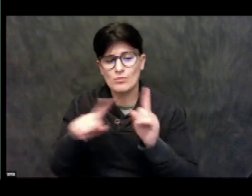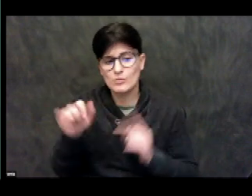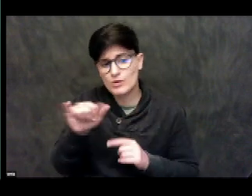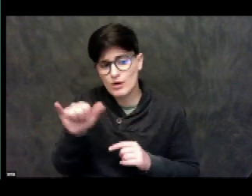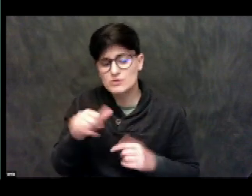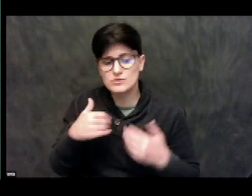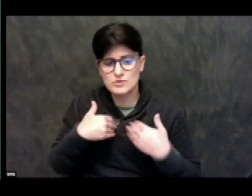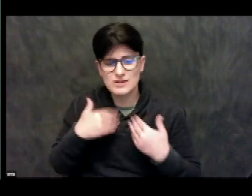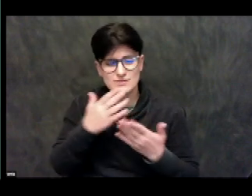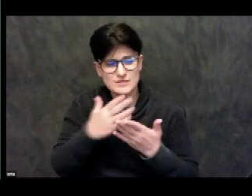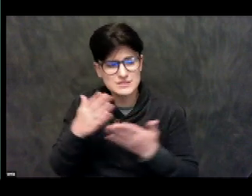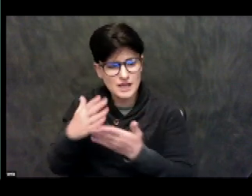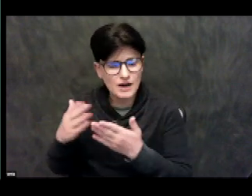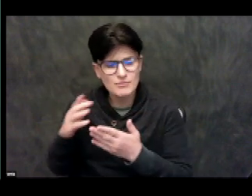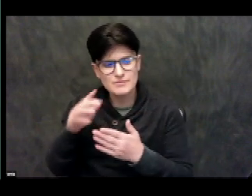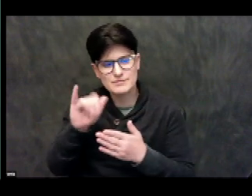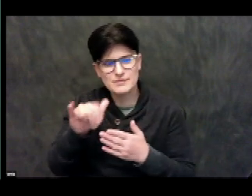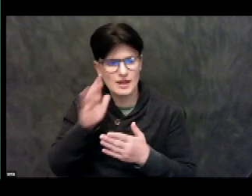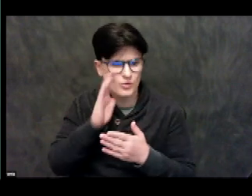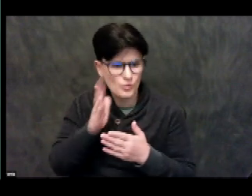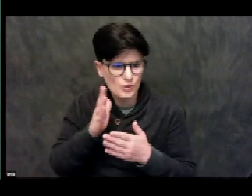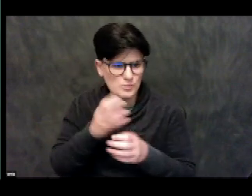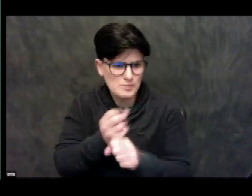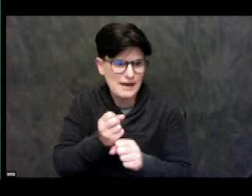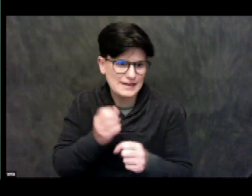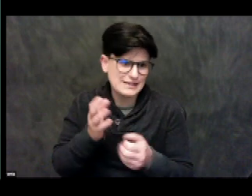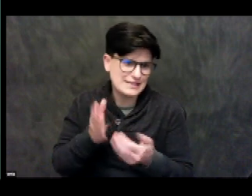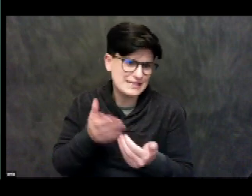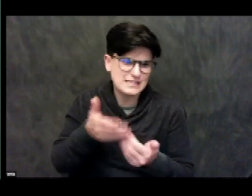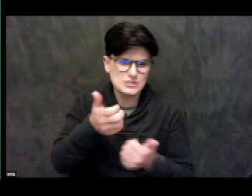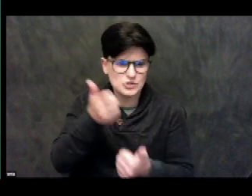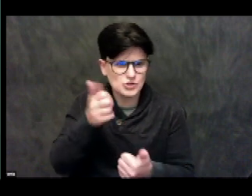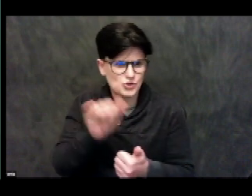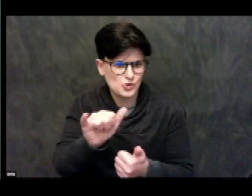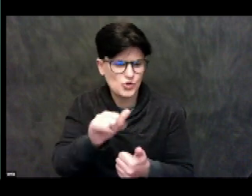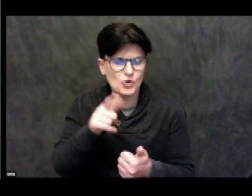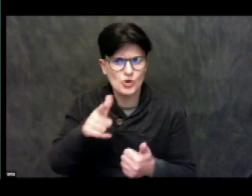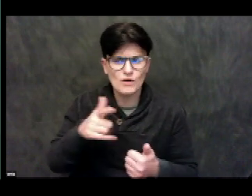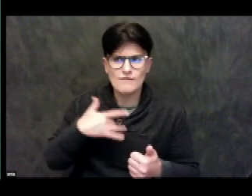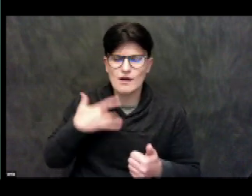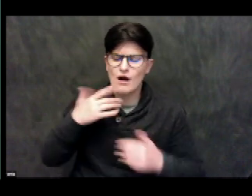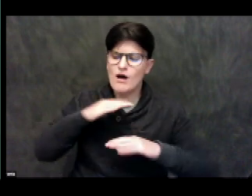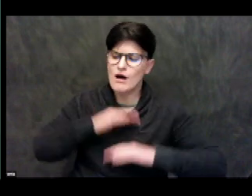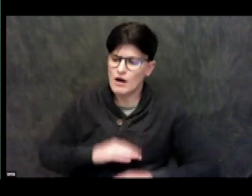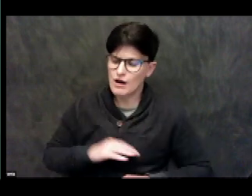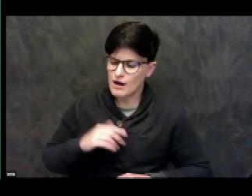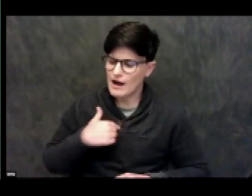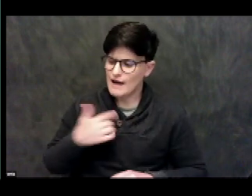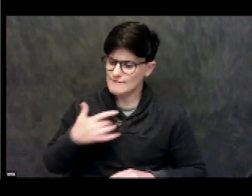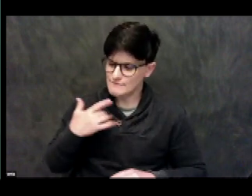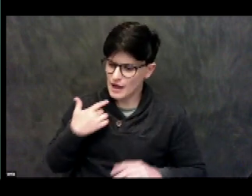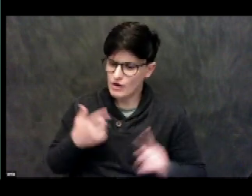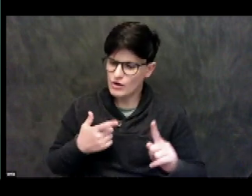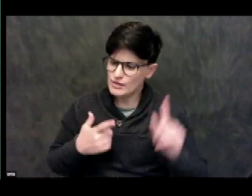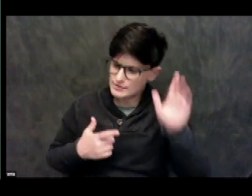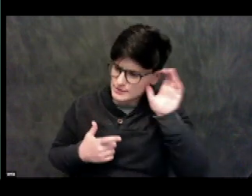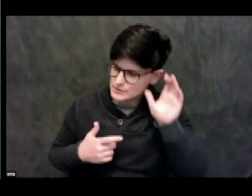just make this so much of a better experience. Where you walk out and say, I felt heard, I felt cared for, I felt like a person.